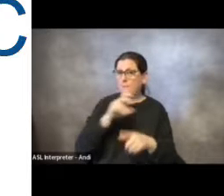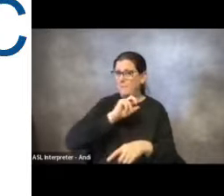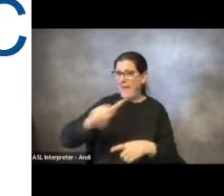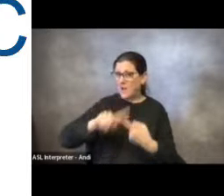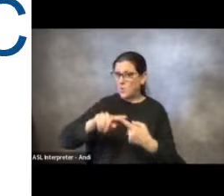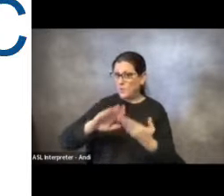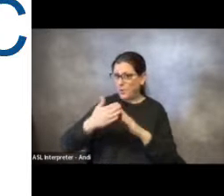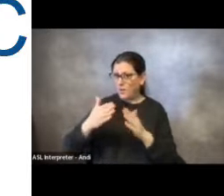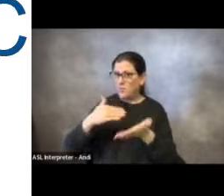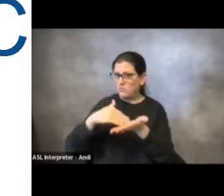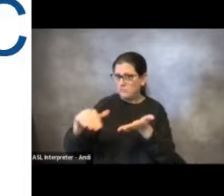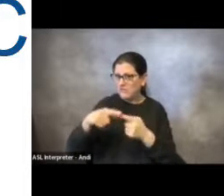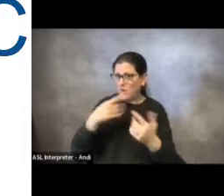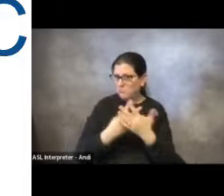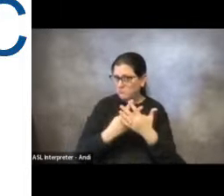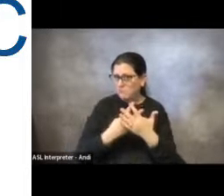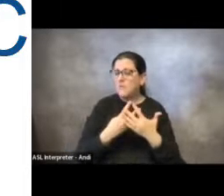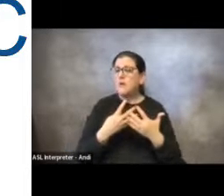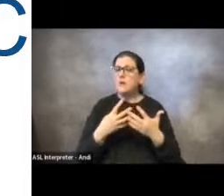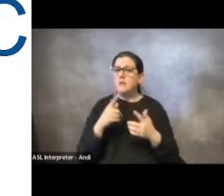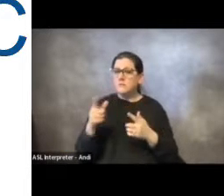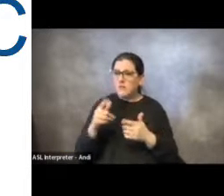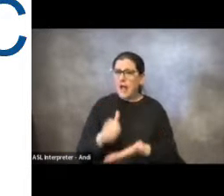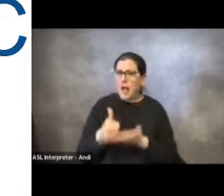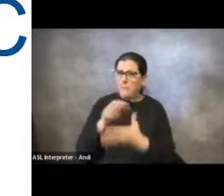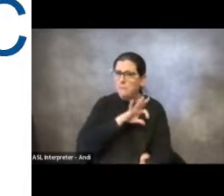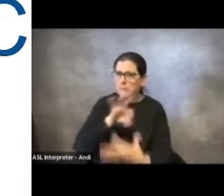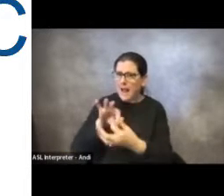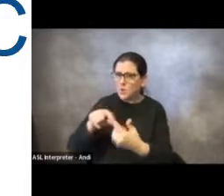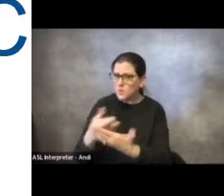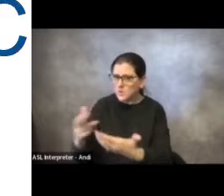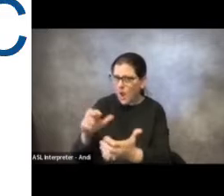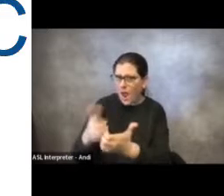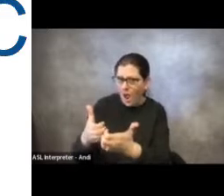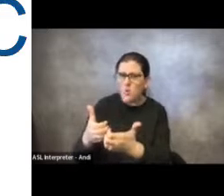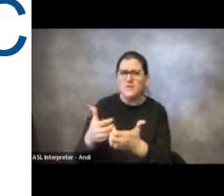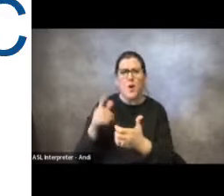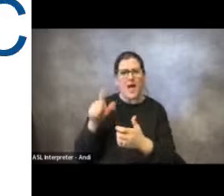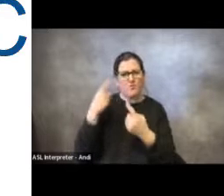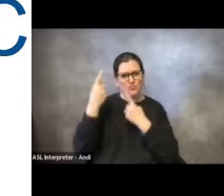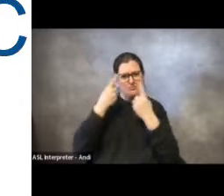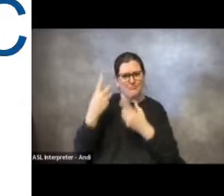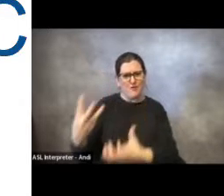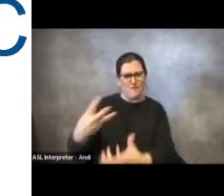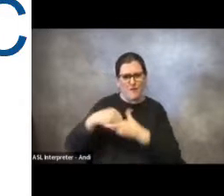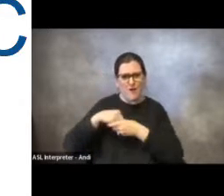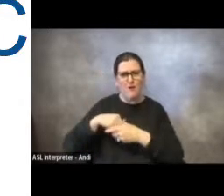leaving custody, getting them connected with needed resources. So just factoring that in, we know that field has come a long way when when we think about